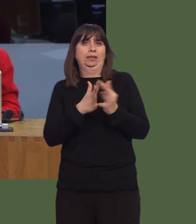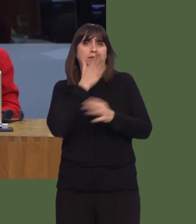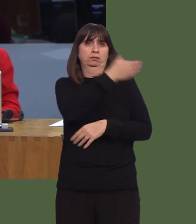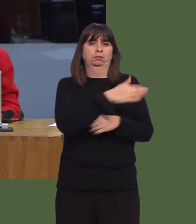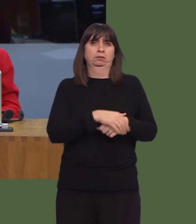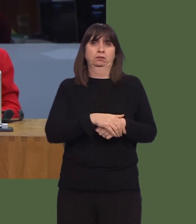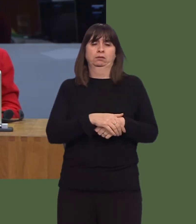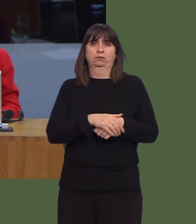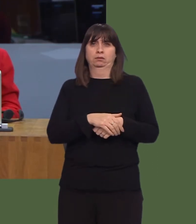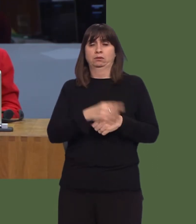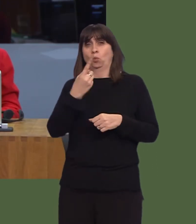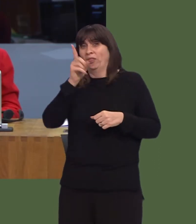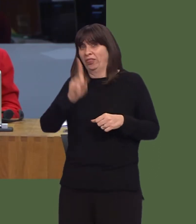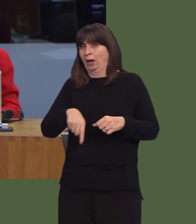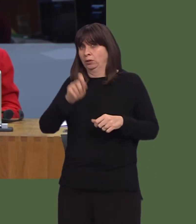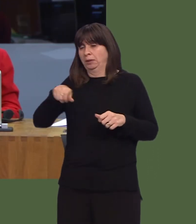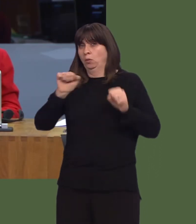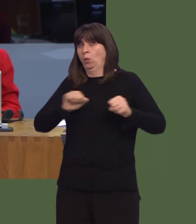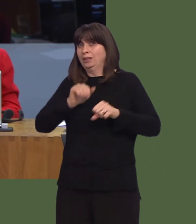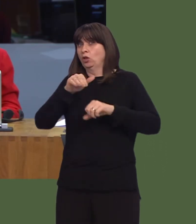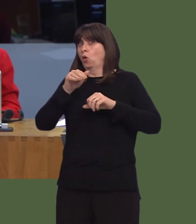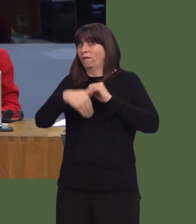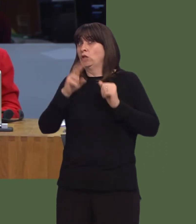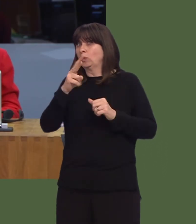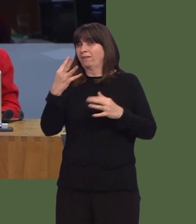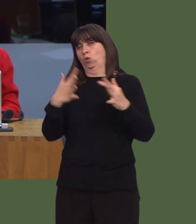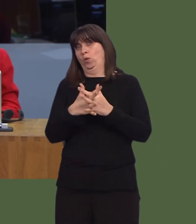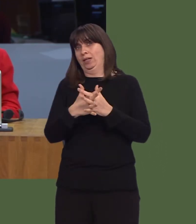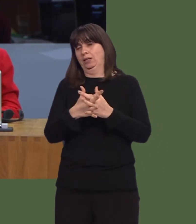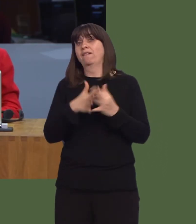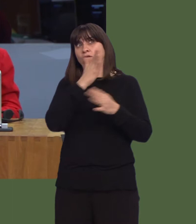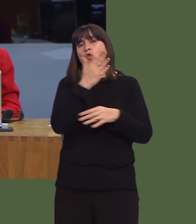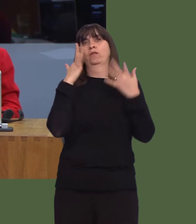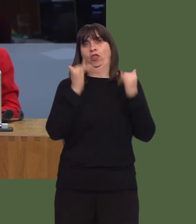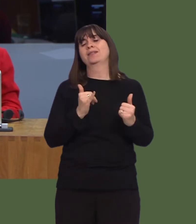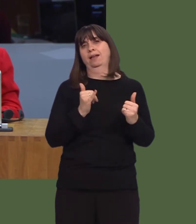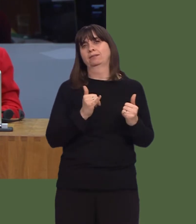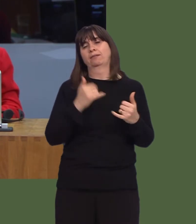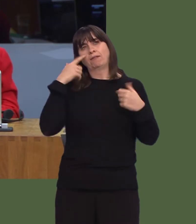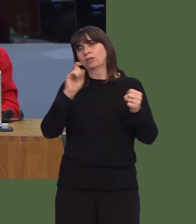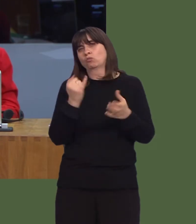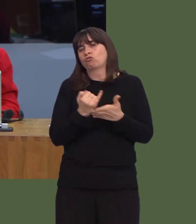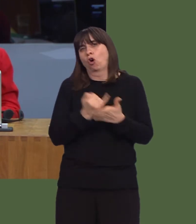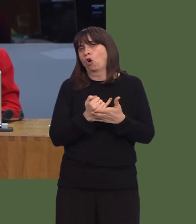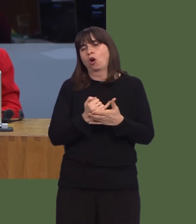waiting for more than 24 weeks. I hope you will agree with me that this is unacceptable and will get worse due to increased